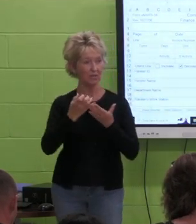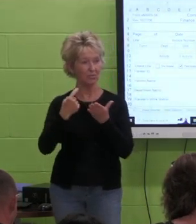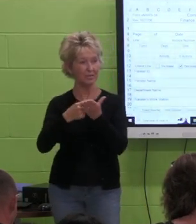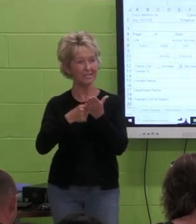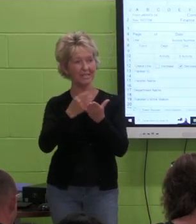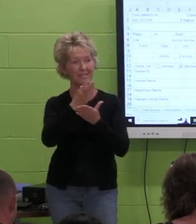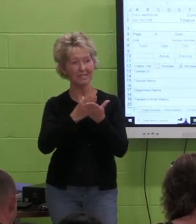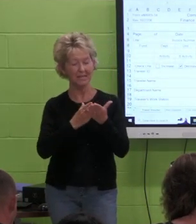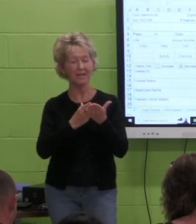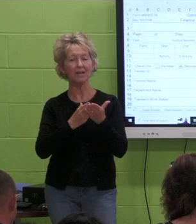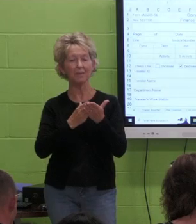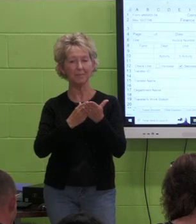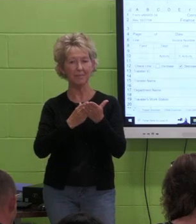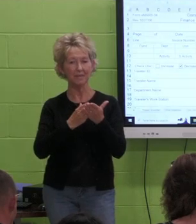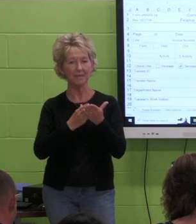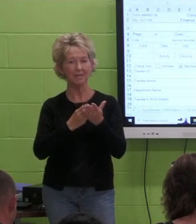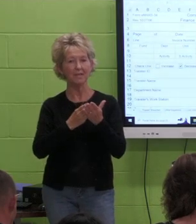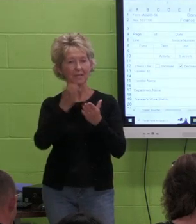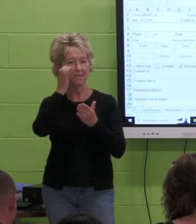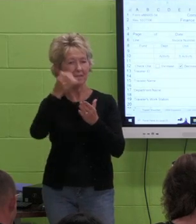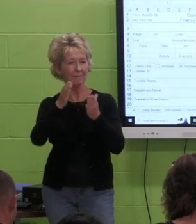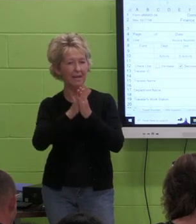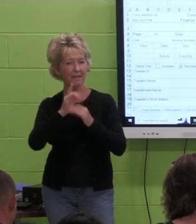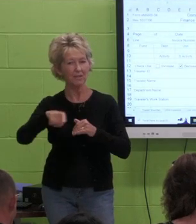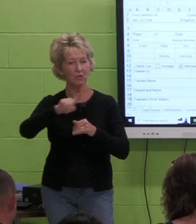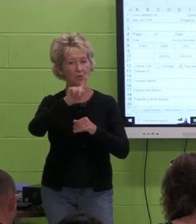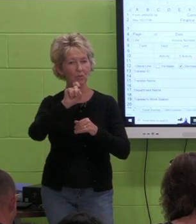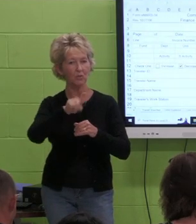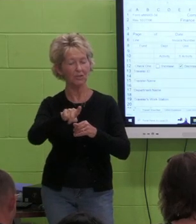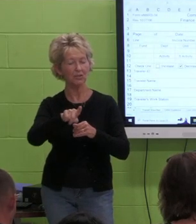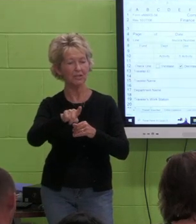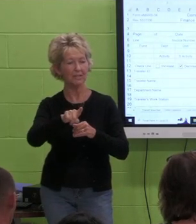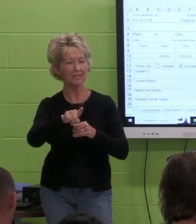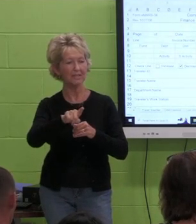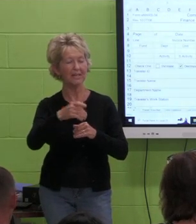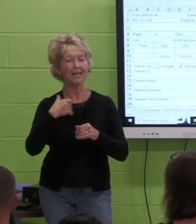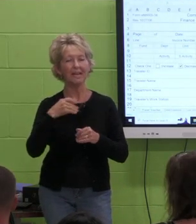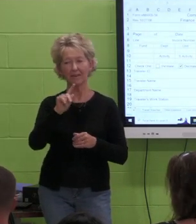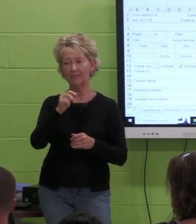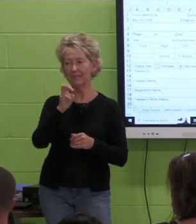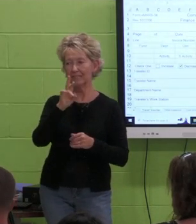level and ask some questions to you all um let me introduce who I've got I've got Terry Mason